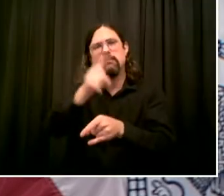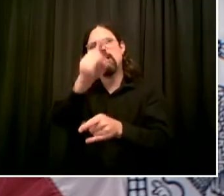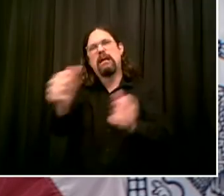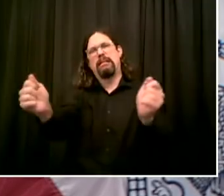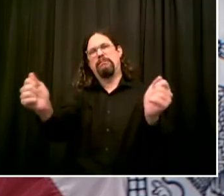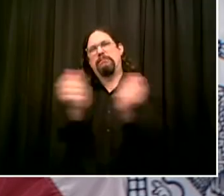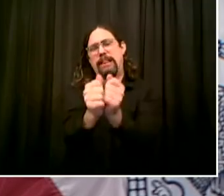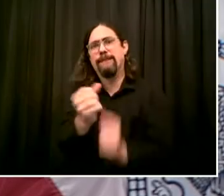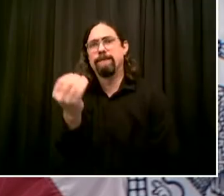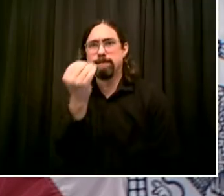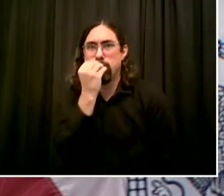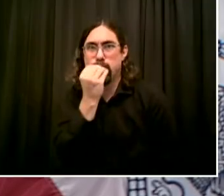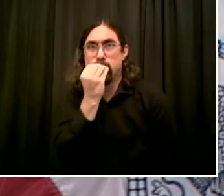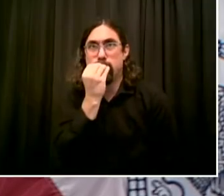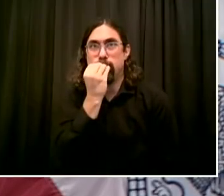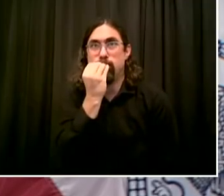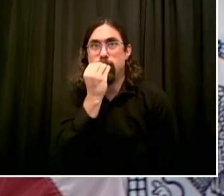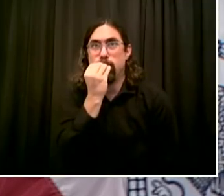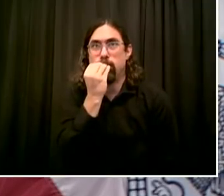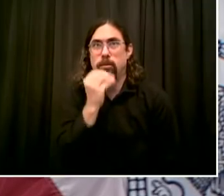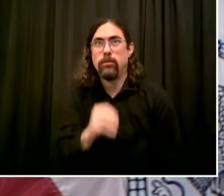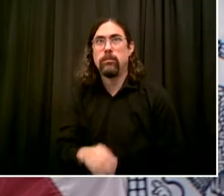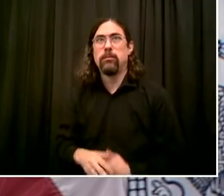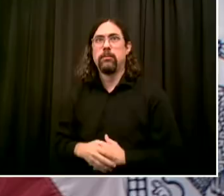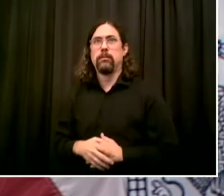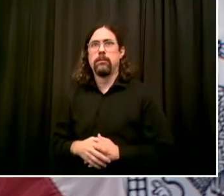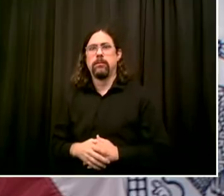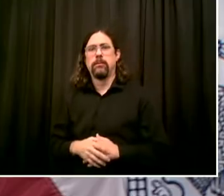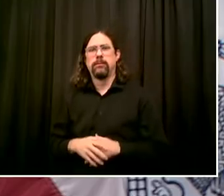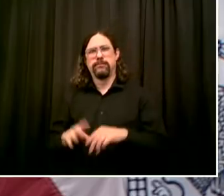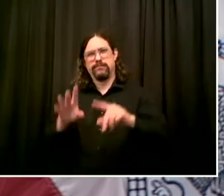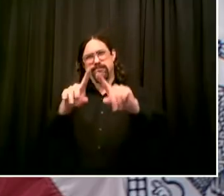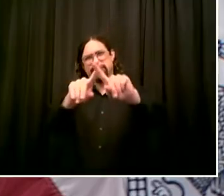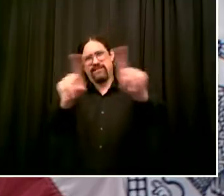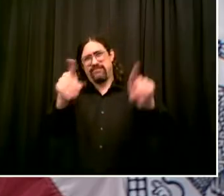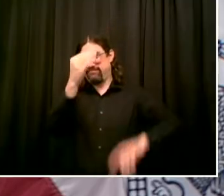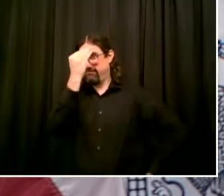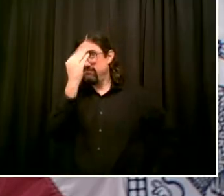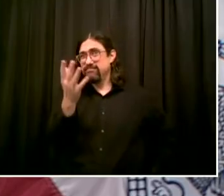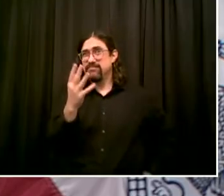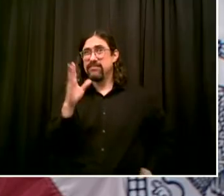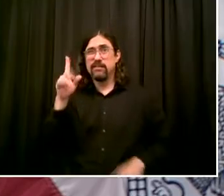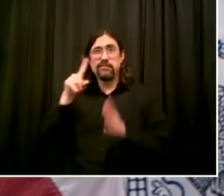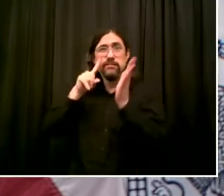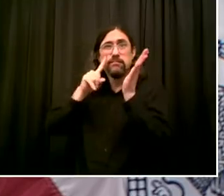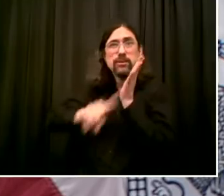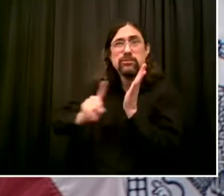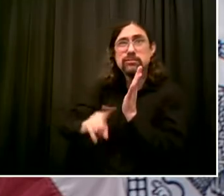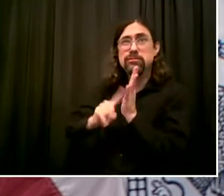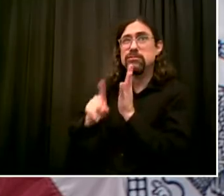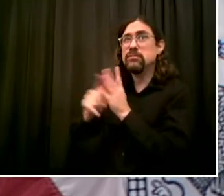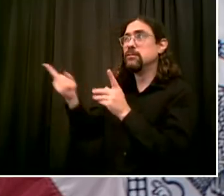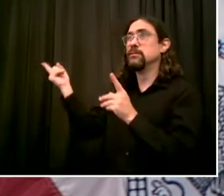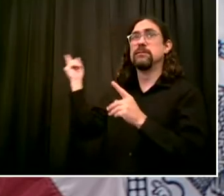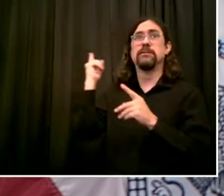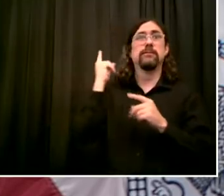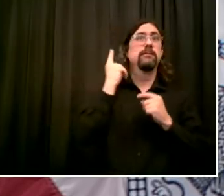EATING SPREADS THE VIRUS MORE READILY THAN